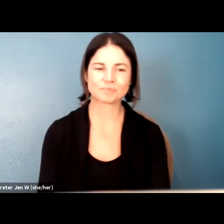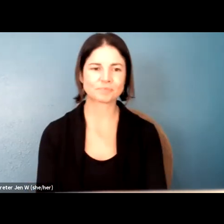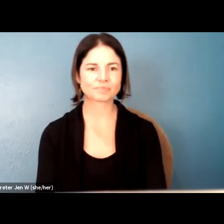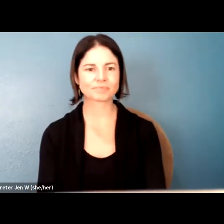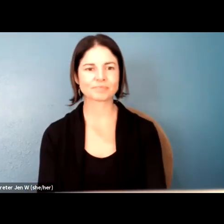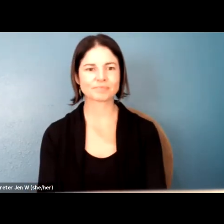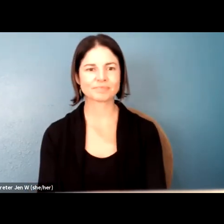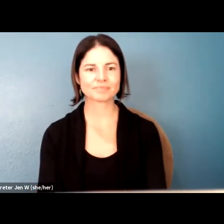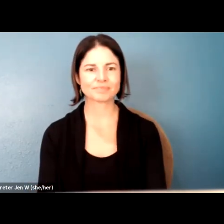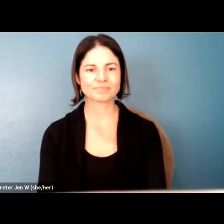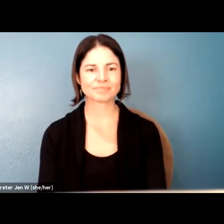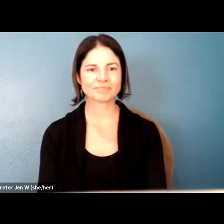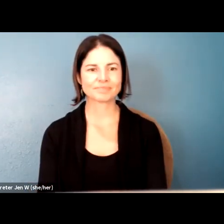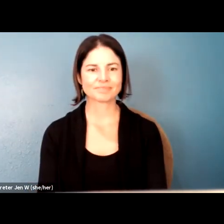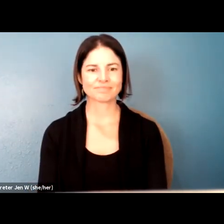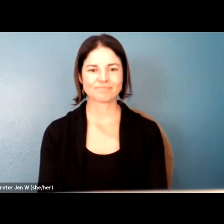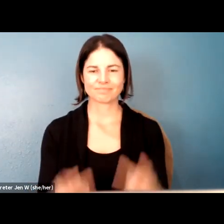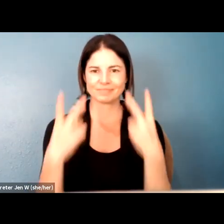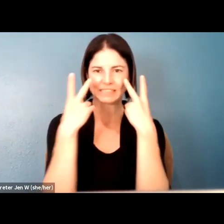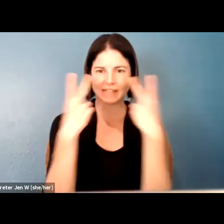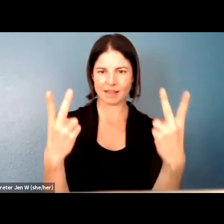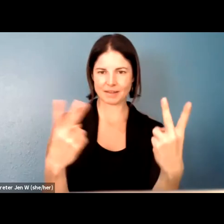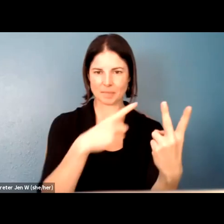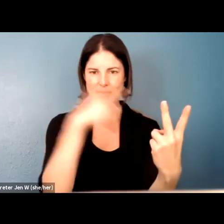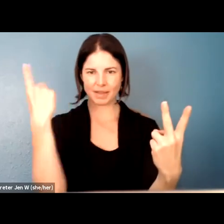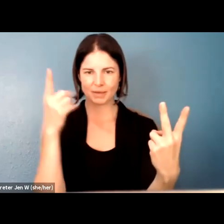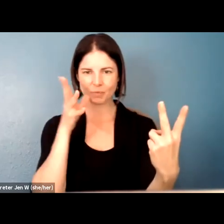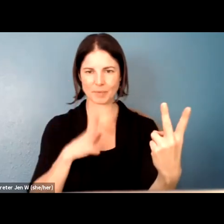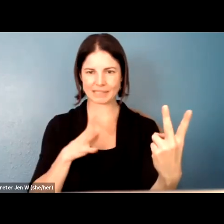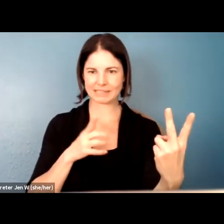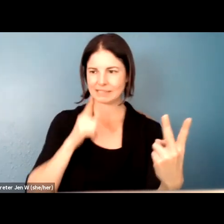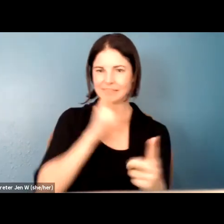Sight black women, the sisters who walked the halls of academia